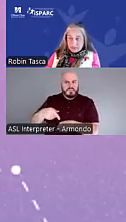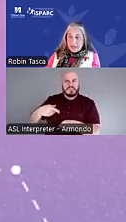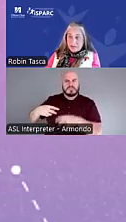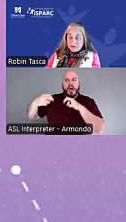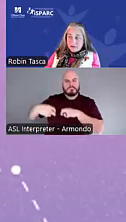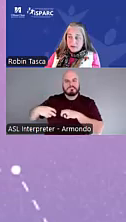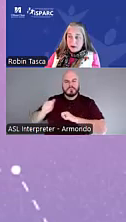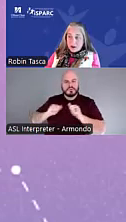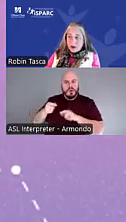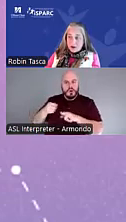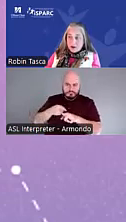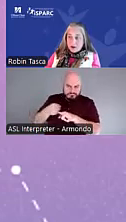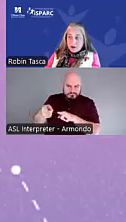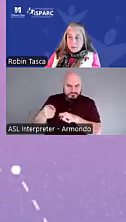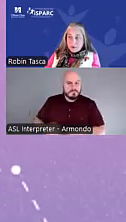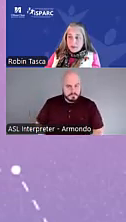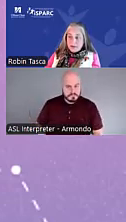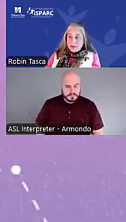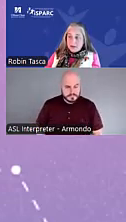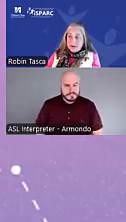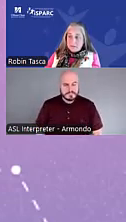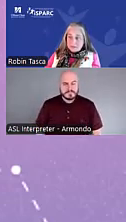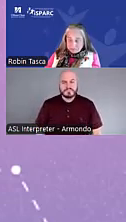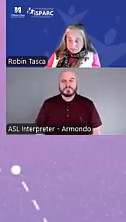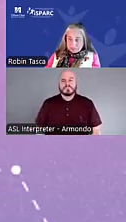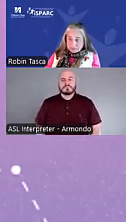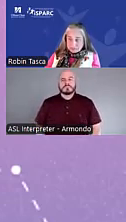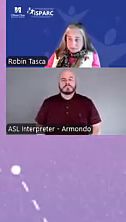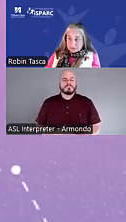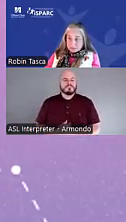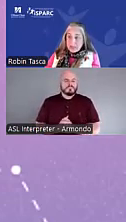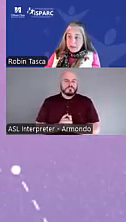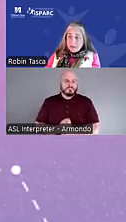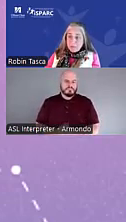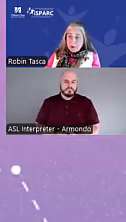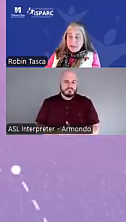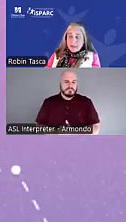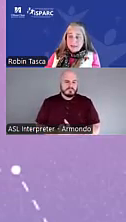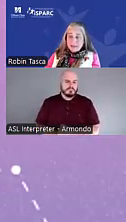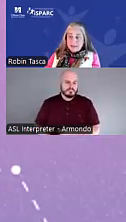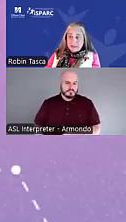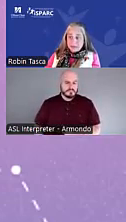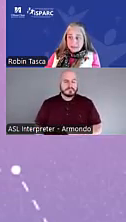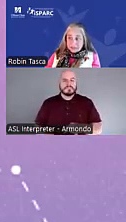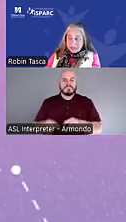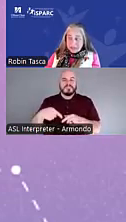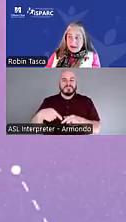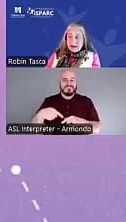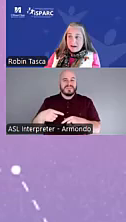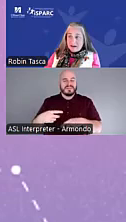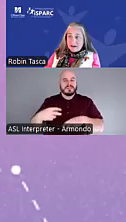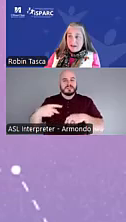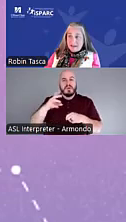that we have under our umbrella. And their podcast is really good.